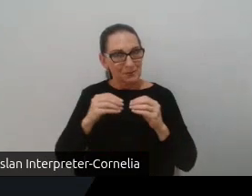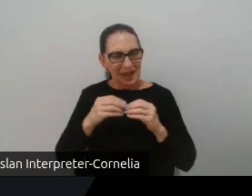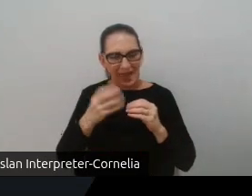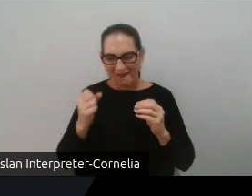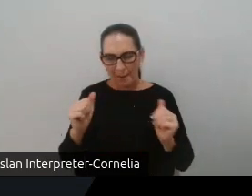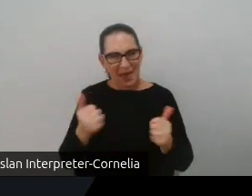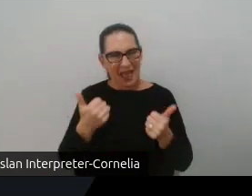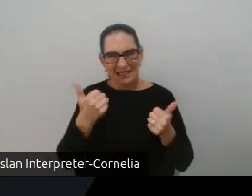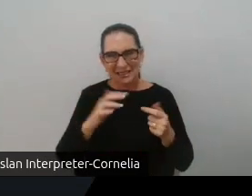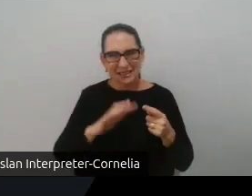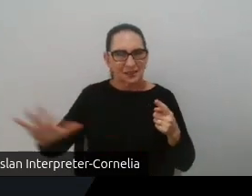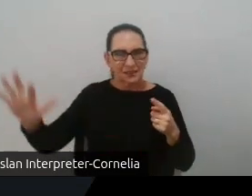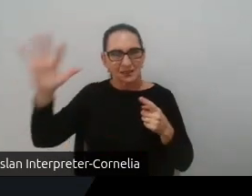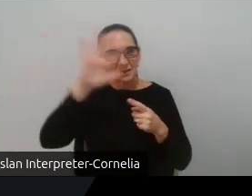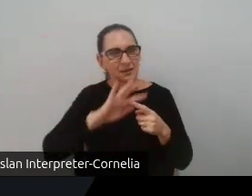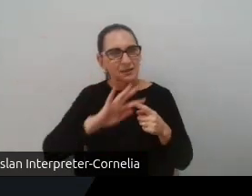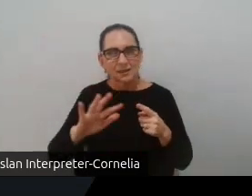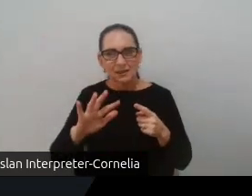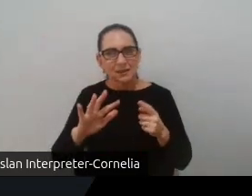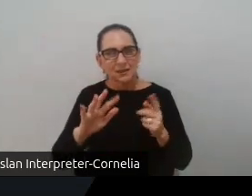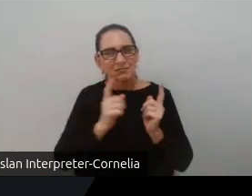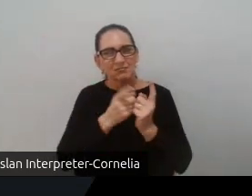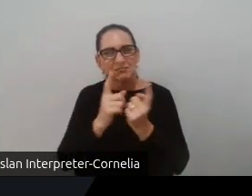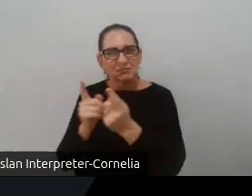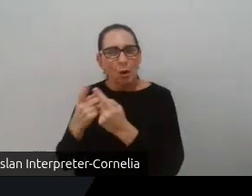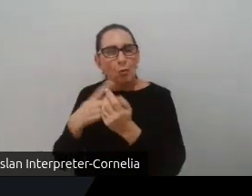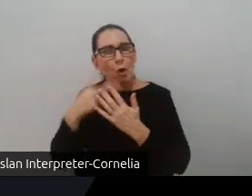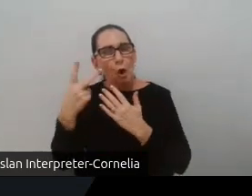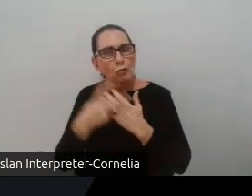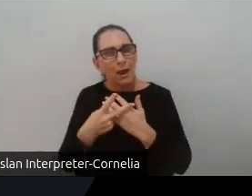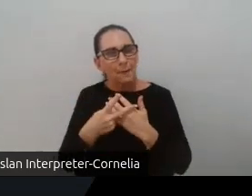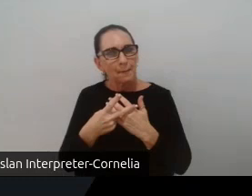um the Brisbane jurisdiction has a number of different programs. So does Beenleigh and so does